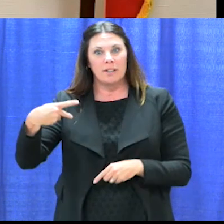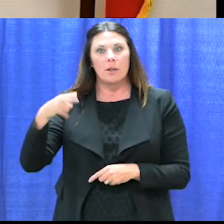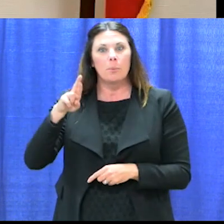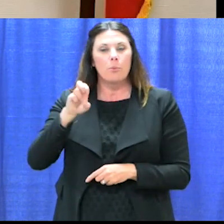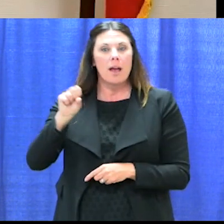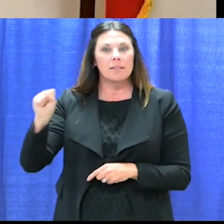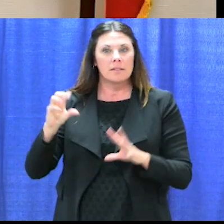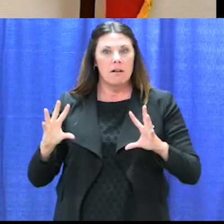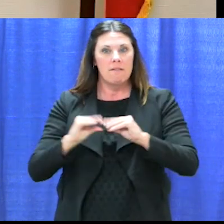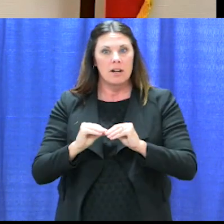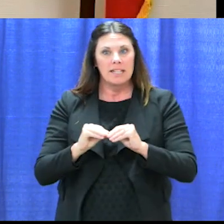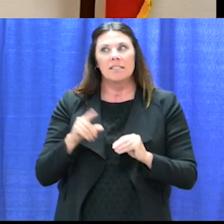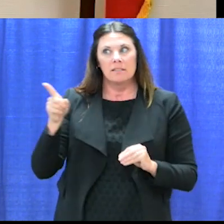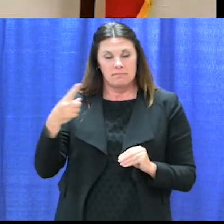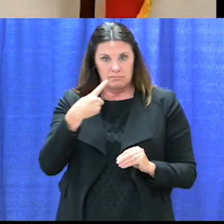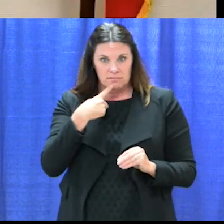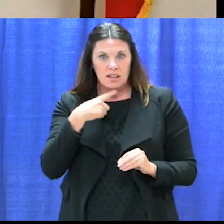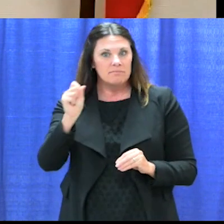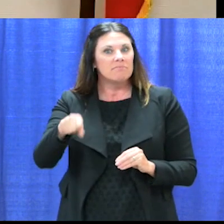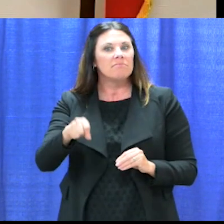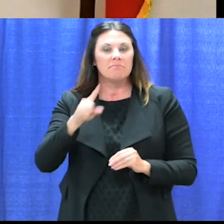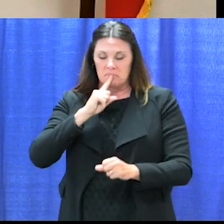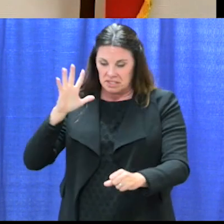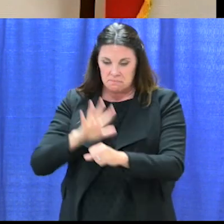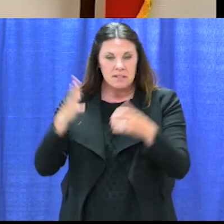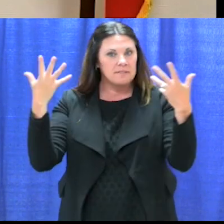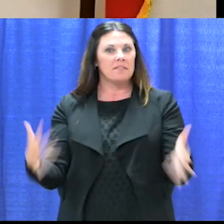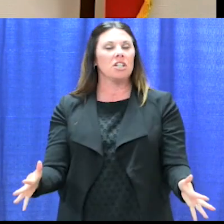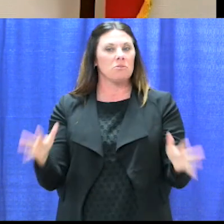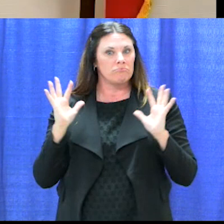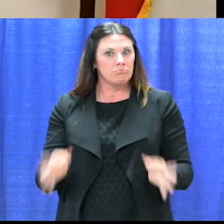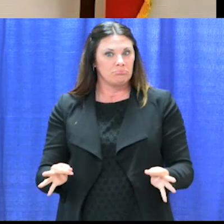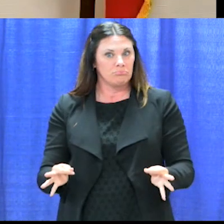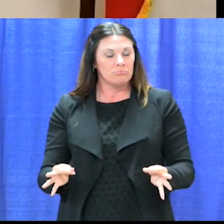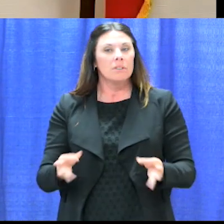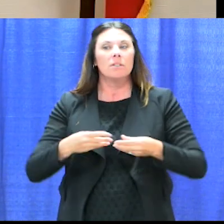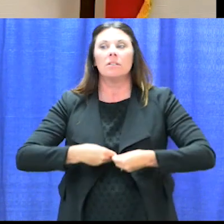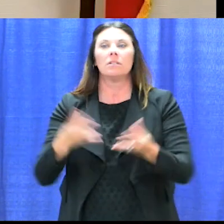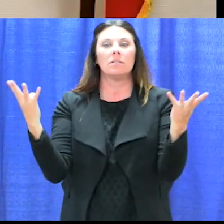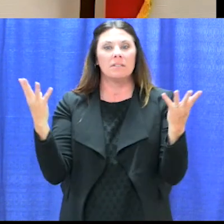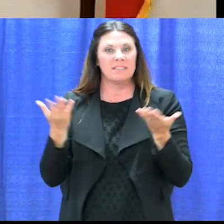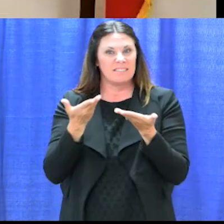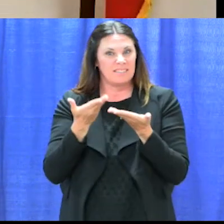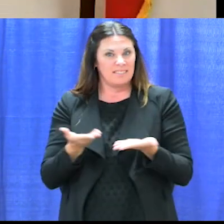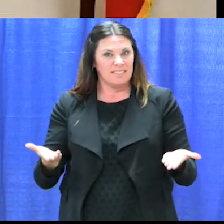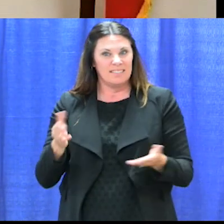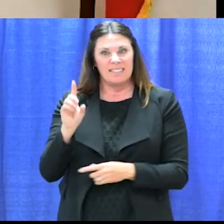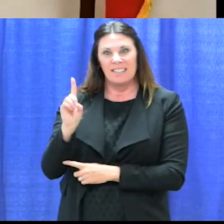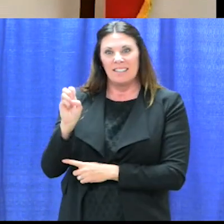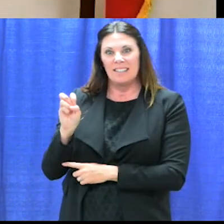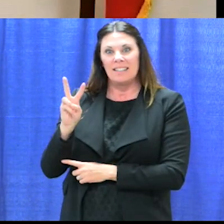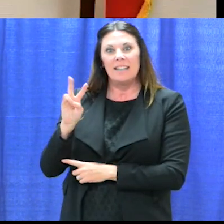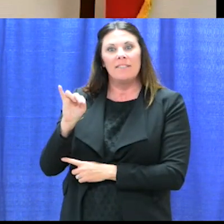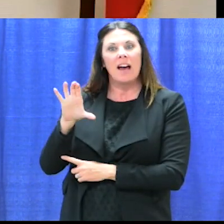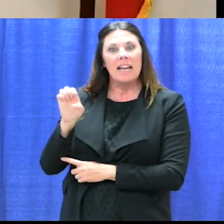to date the commitments that have been provided to California for devices a total some 70,000